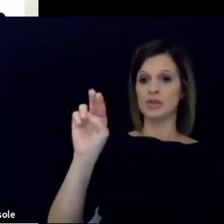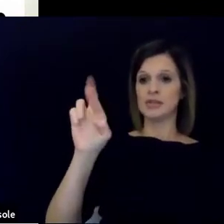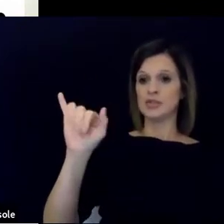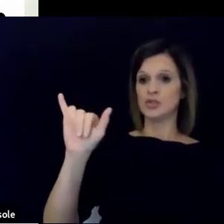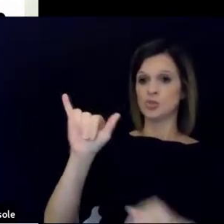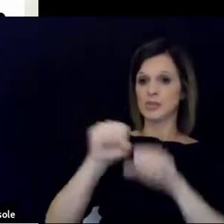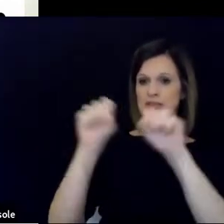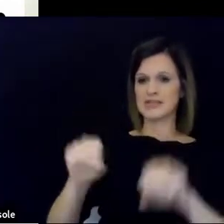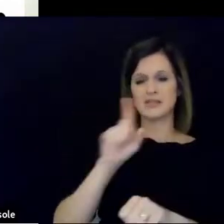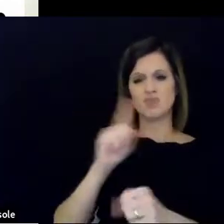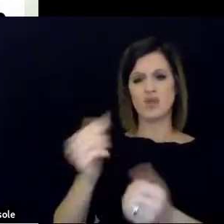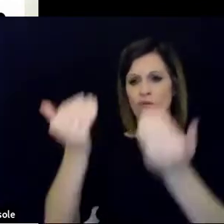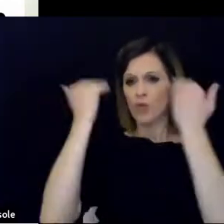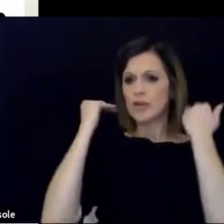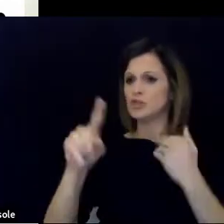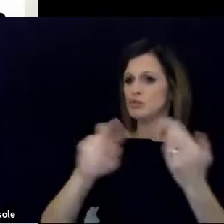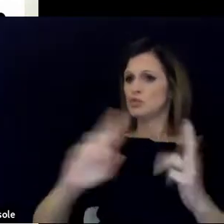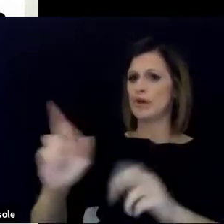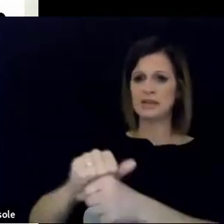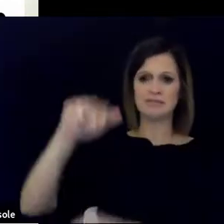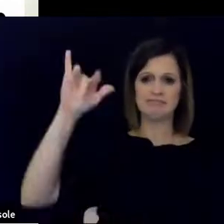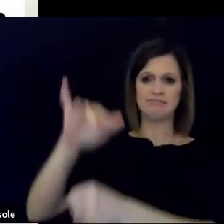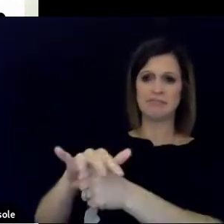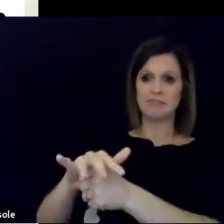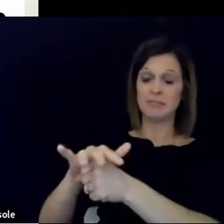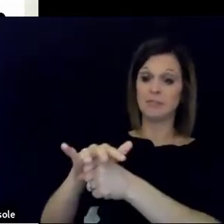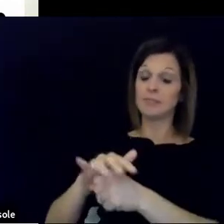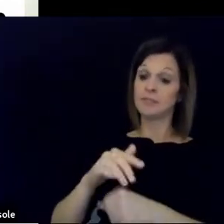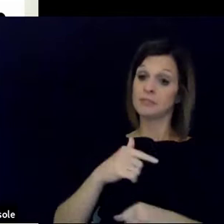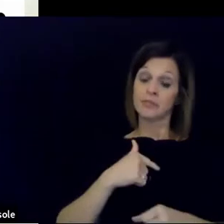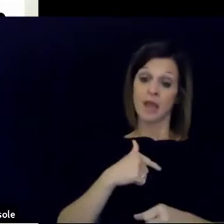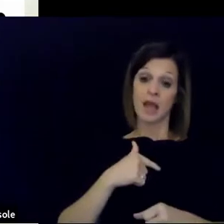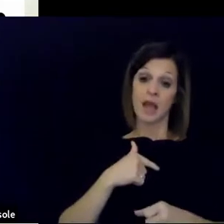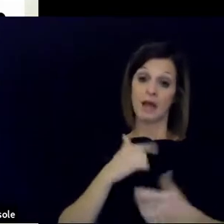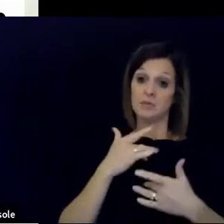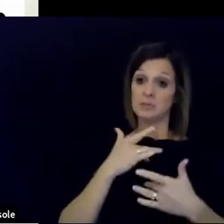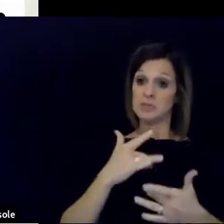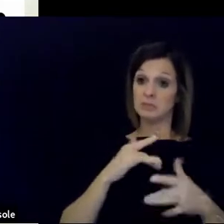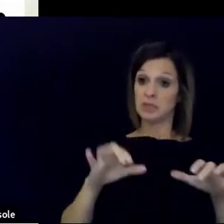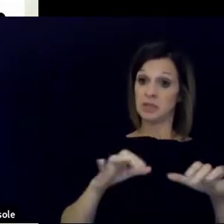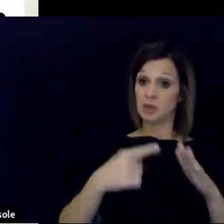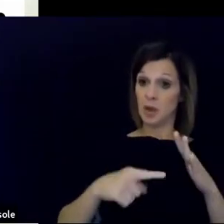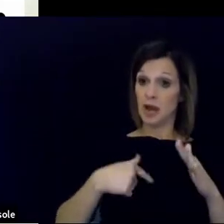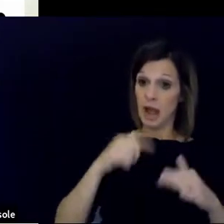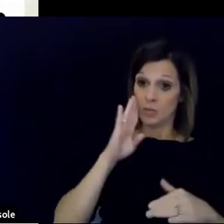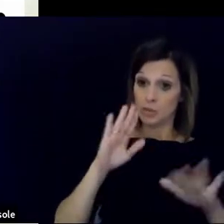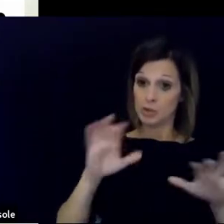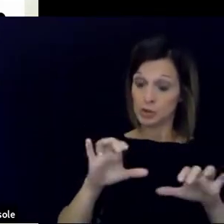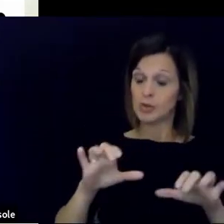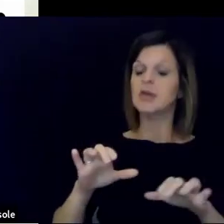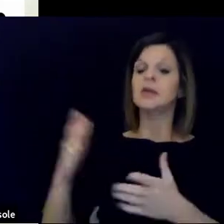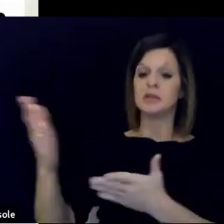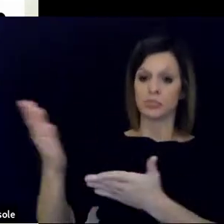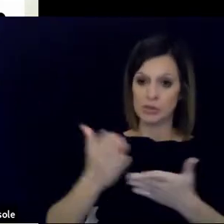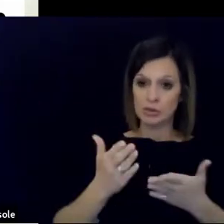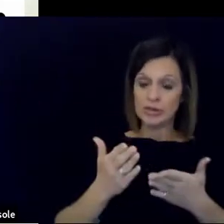and she was ready to explode, I would do what I do. And I bring her in and I'd make a cup of tea.